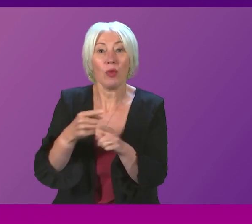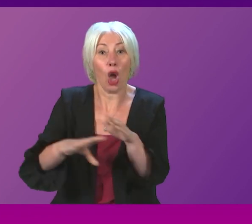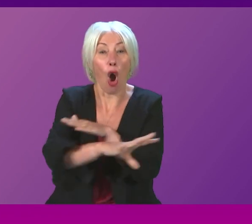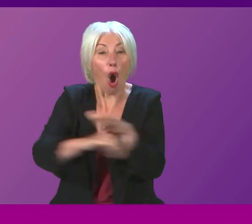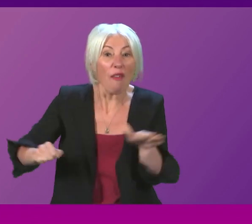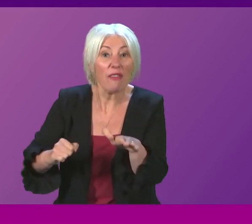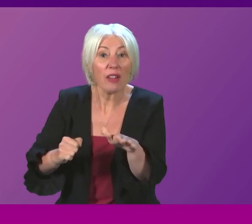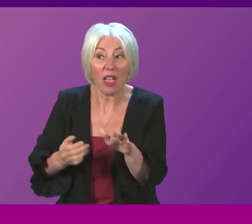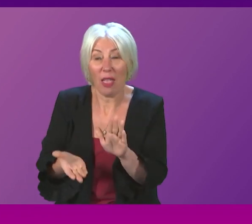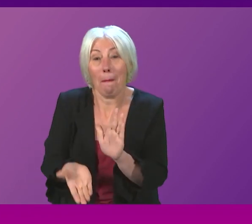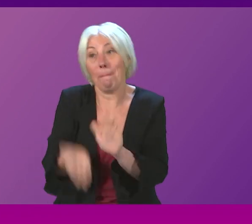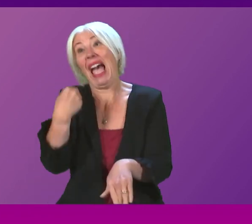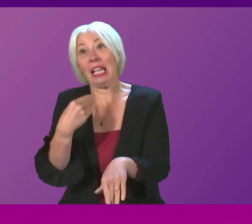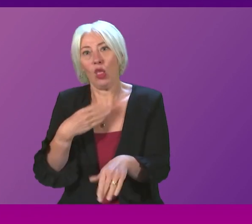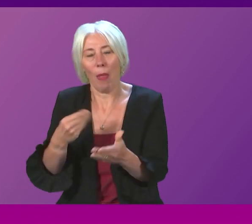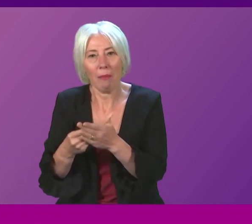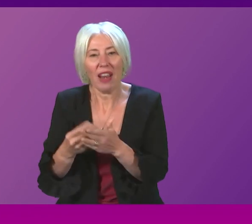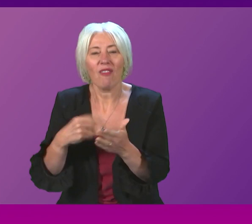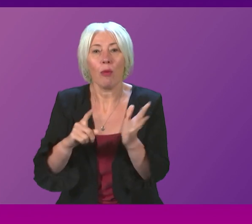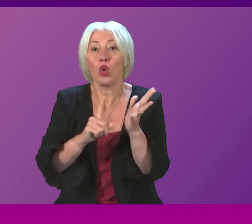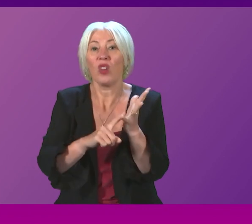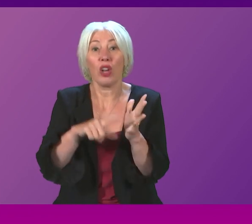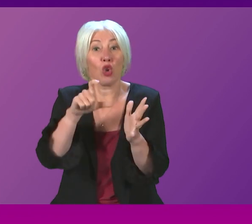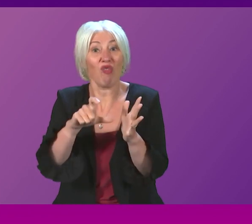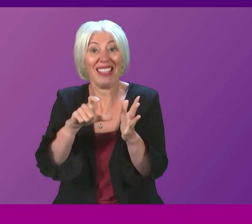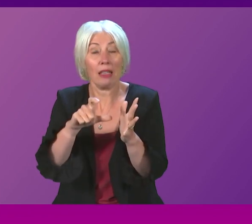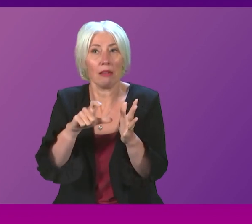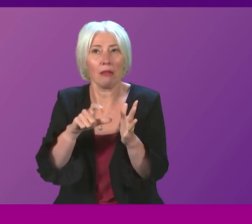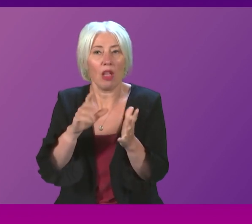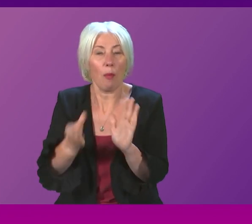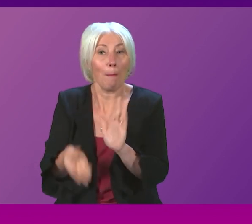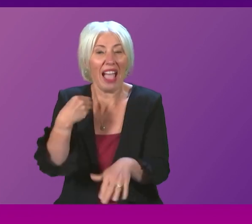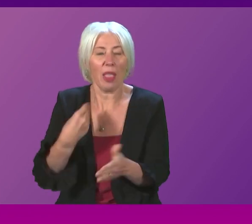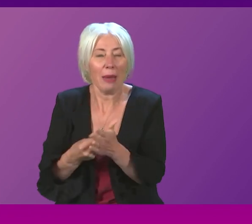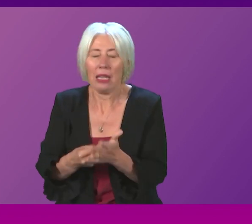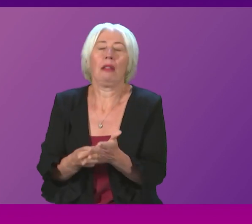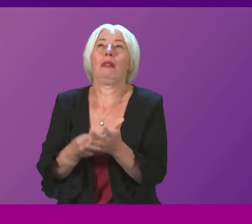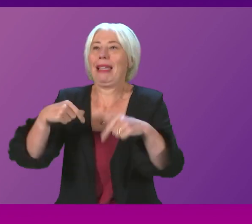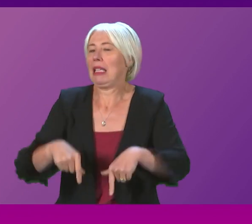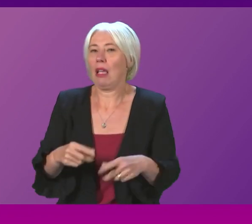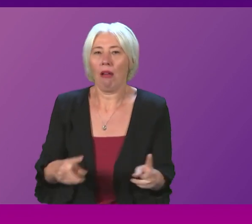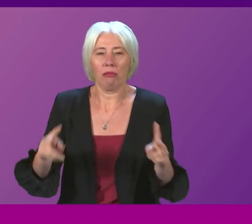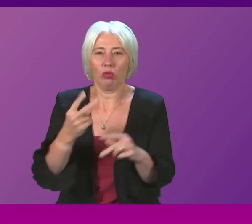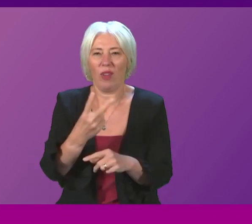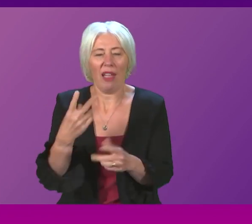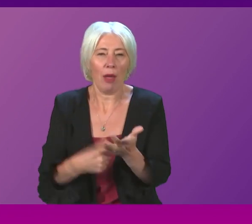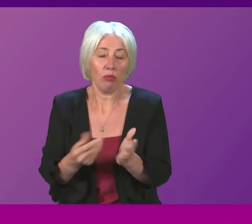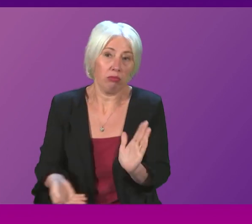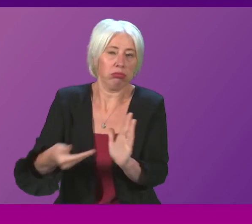through the clawback of the universal credit uplift. That is just a fact. We will continue to act to use the powers that we have.